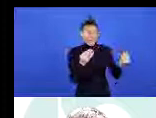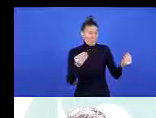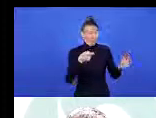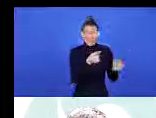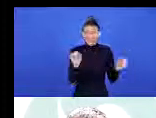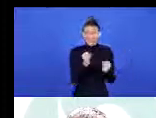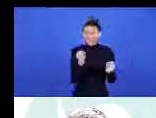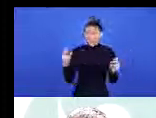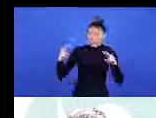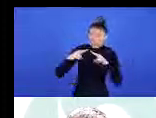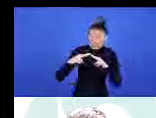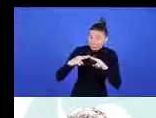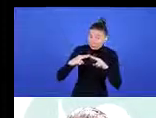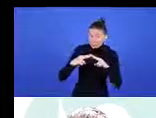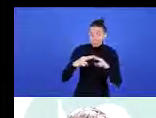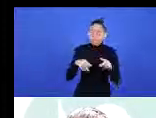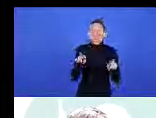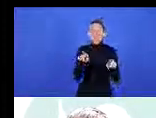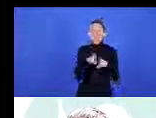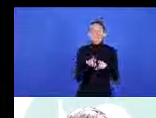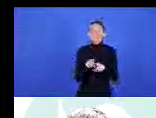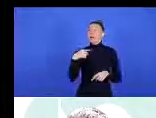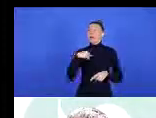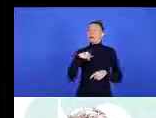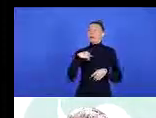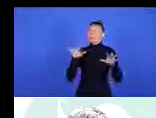language was an obstacle.